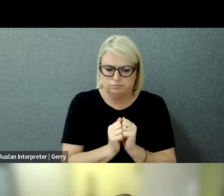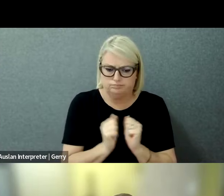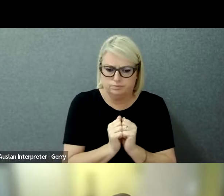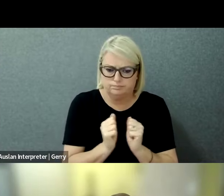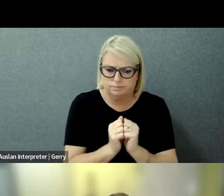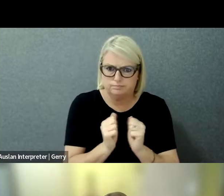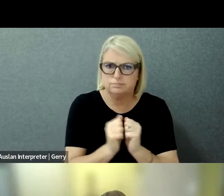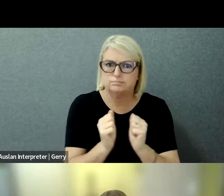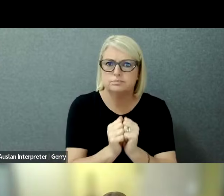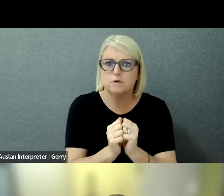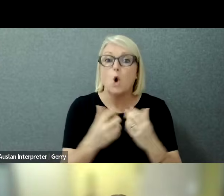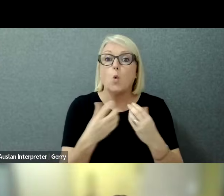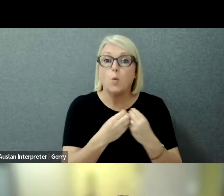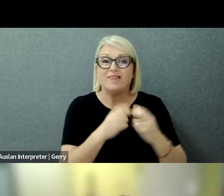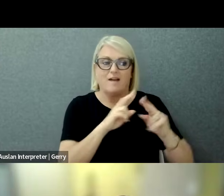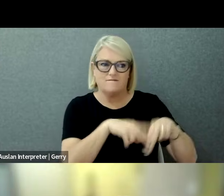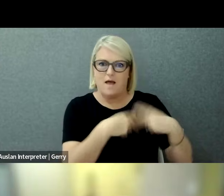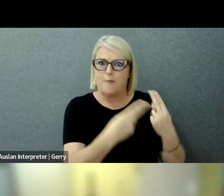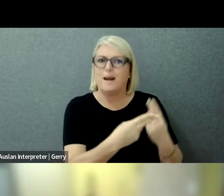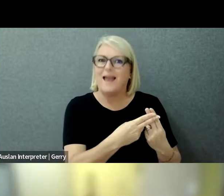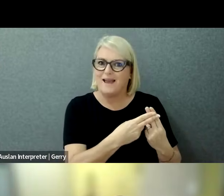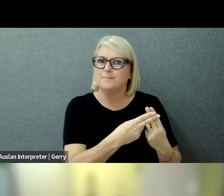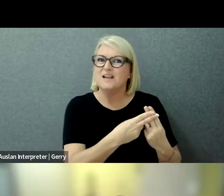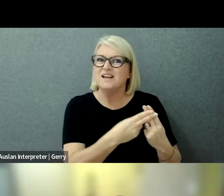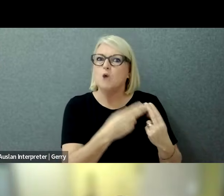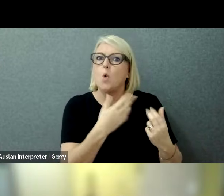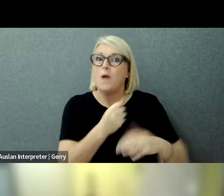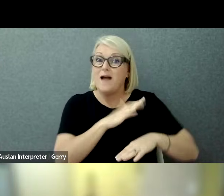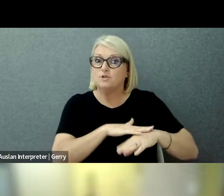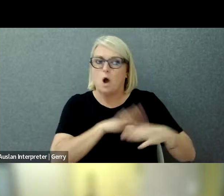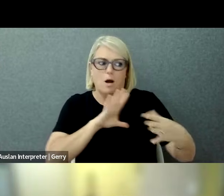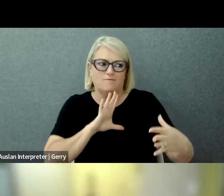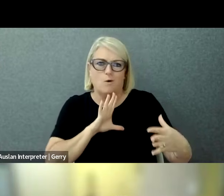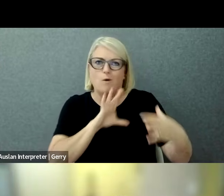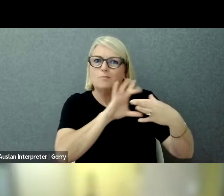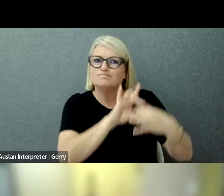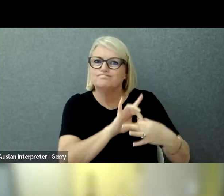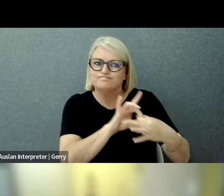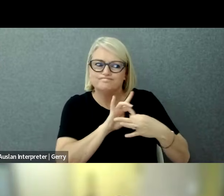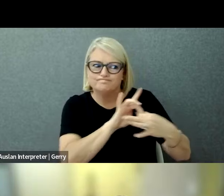relationship but also to really be able to see that meaningful difference for families.